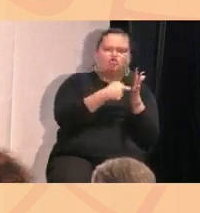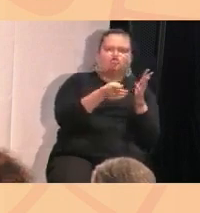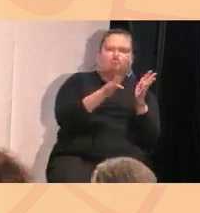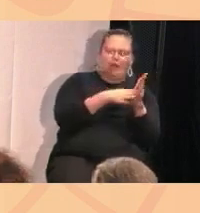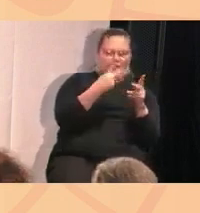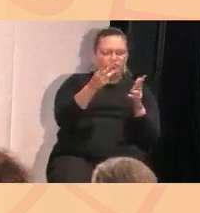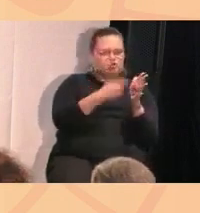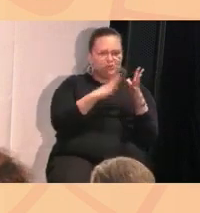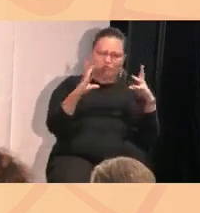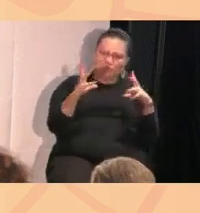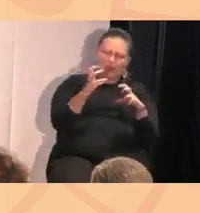Julie, you've got two minutes.